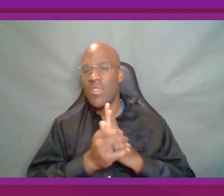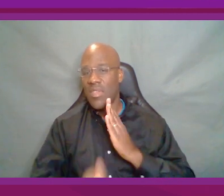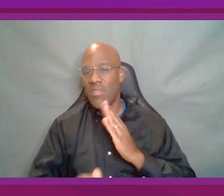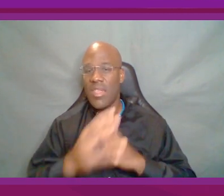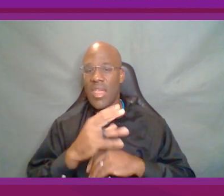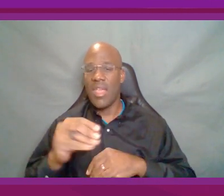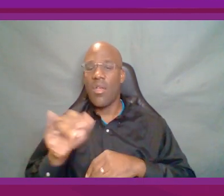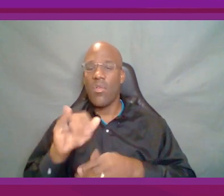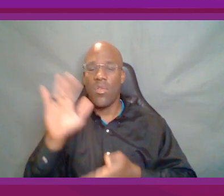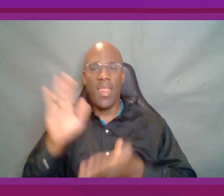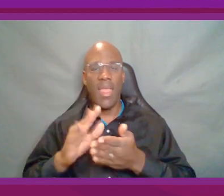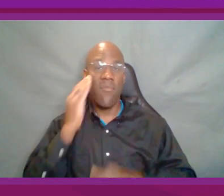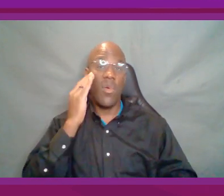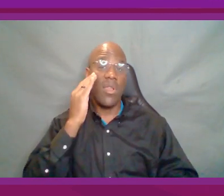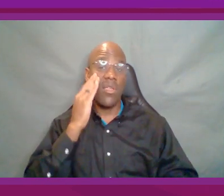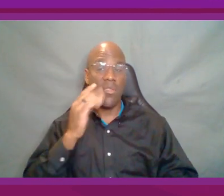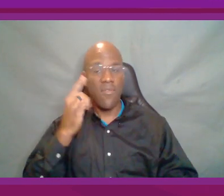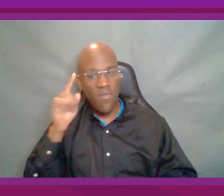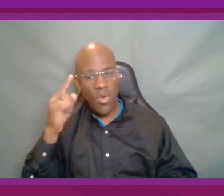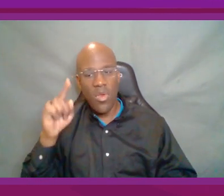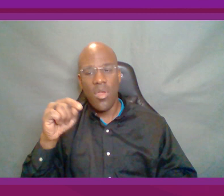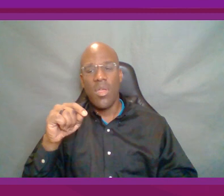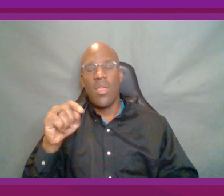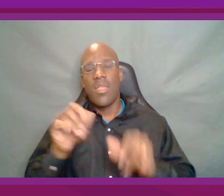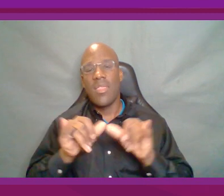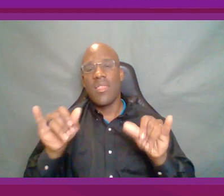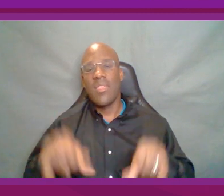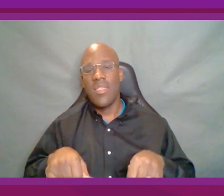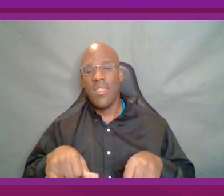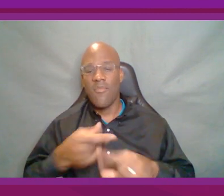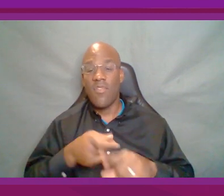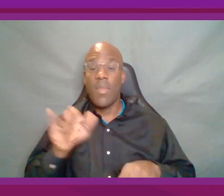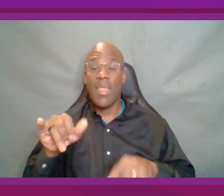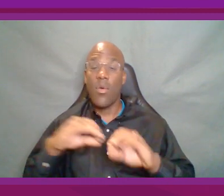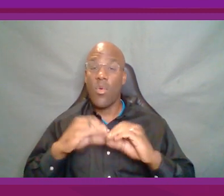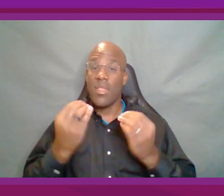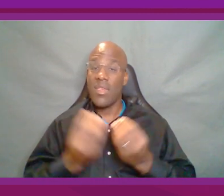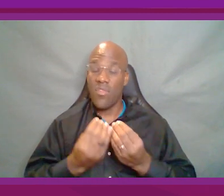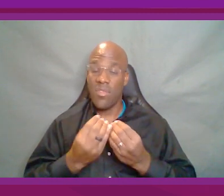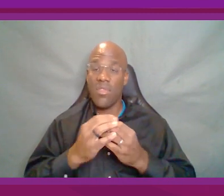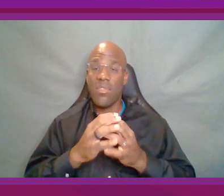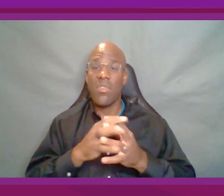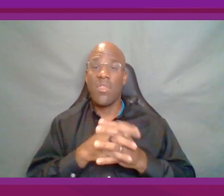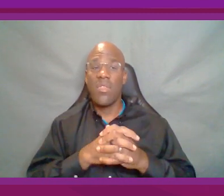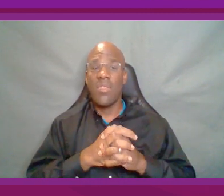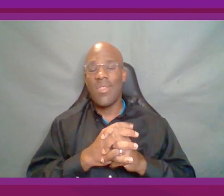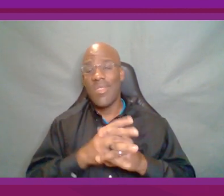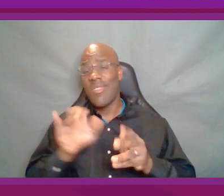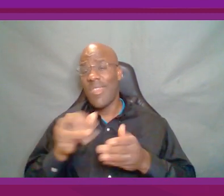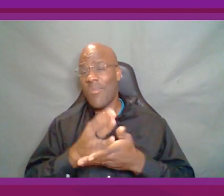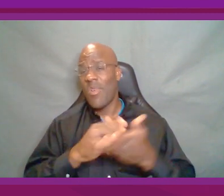when their lack of awareness in the systems of their organizations have in place is part